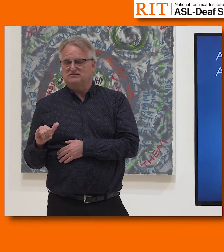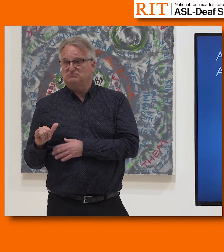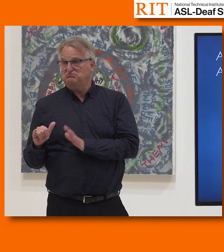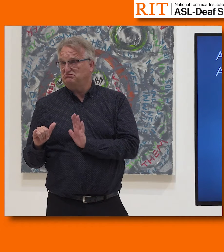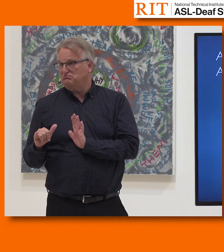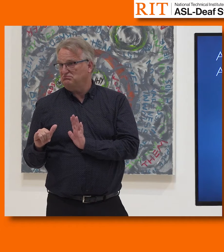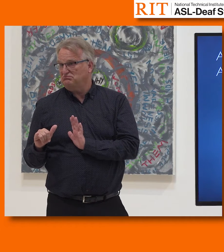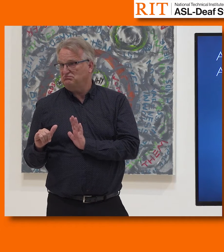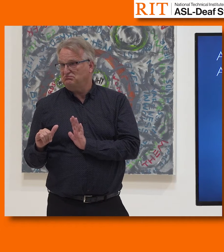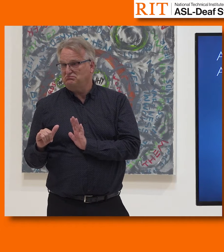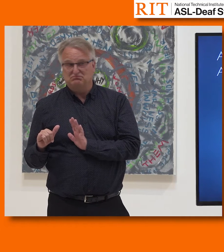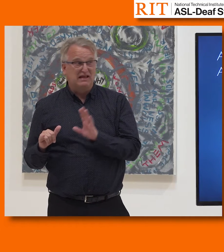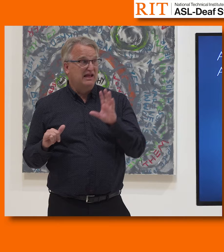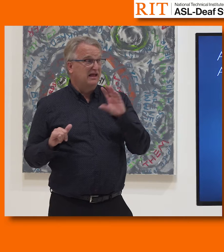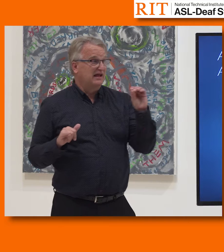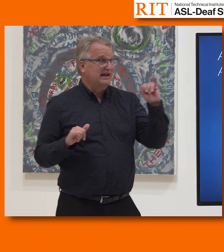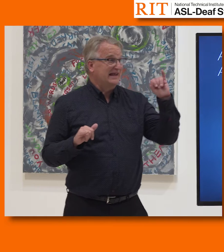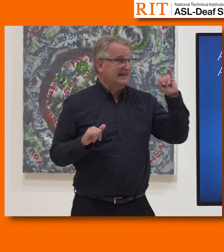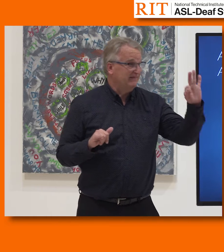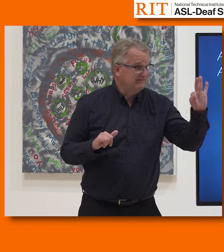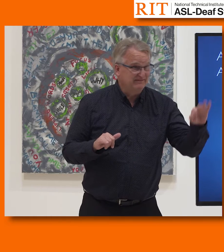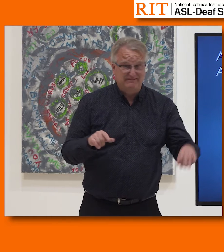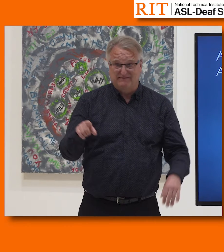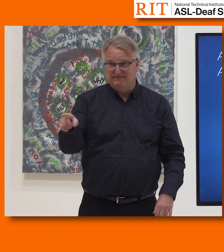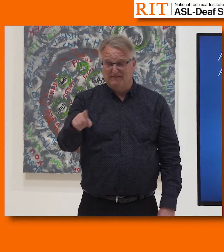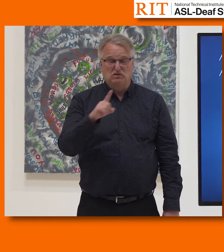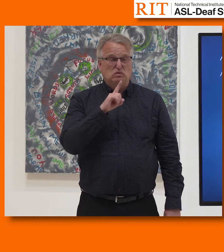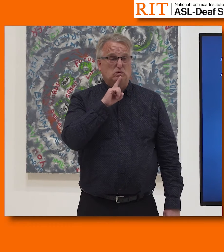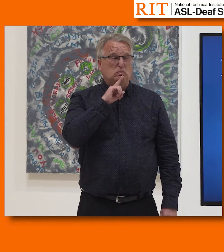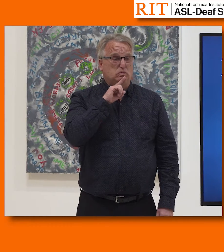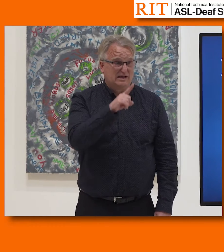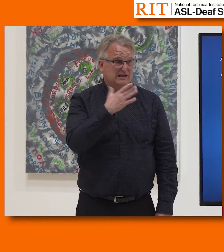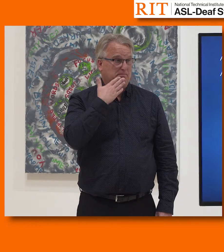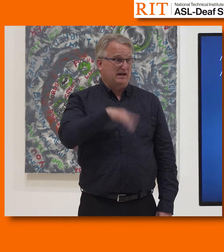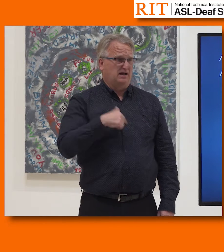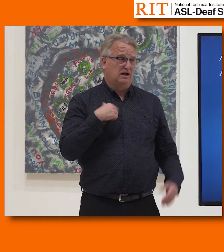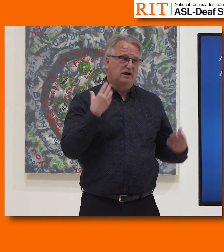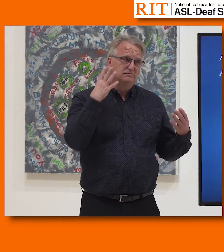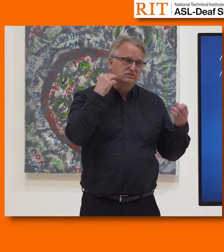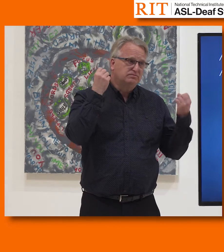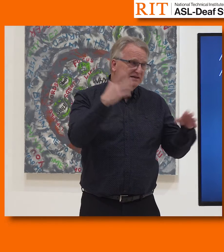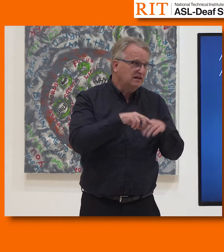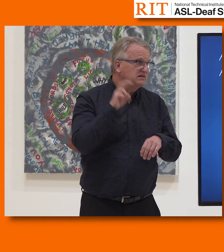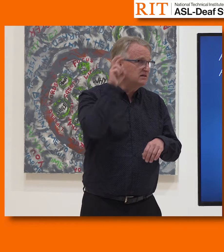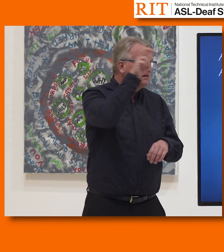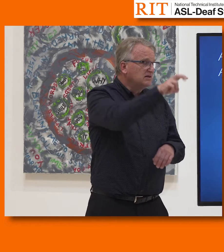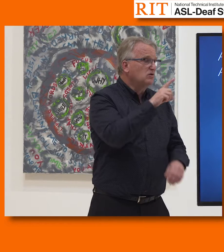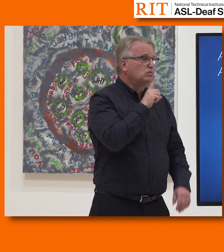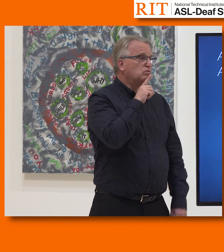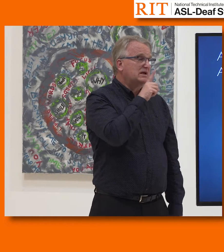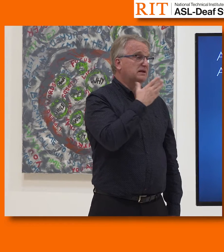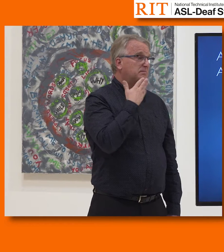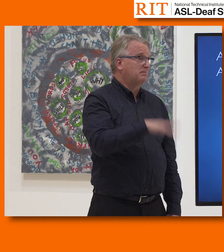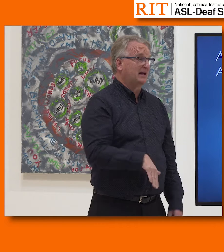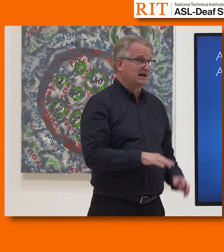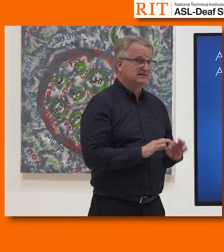I suggest you try working in this manner, because if you happen to have interpreters who are really misrepresenting you